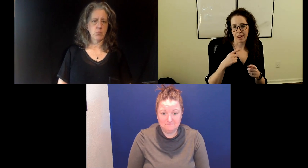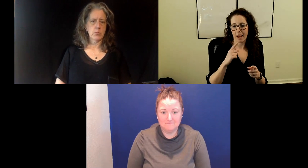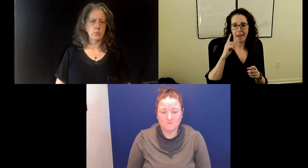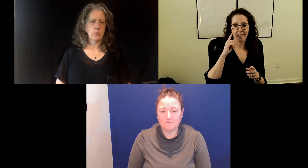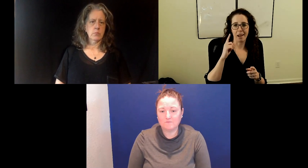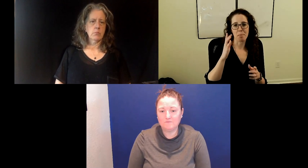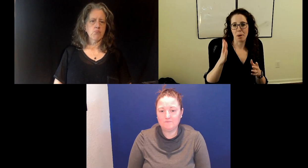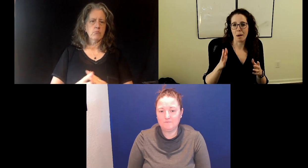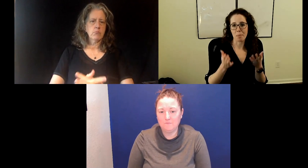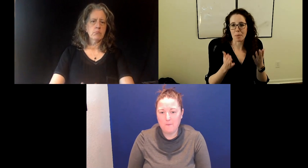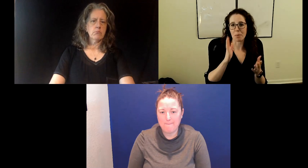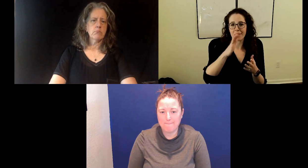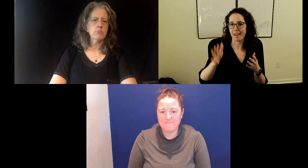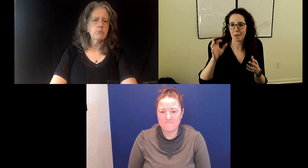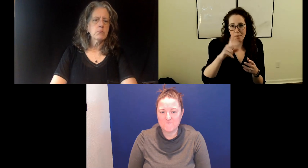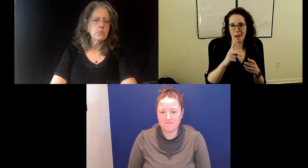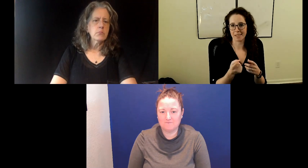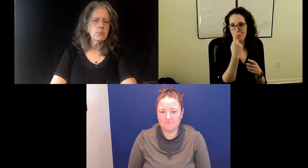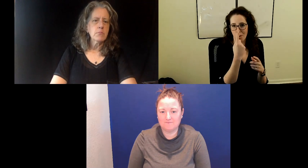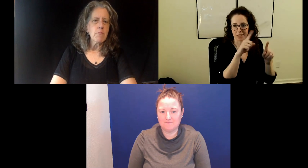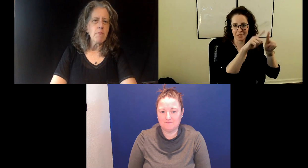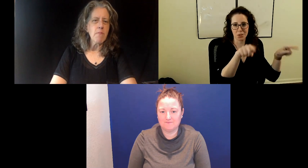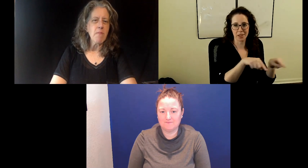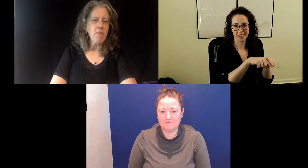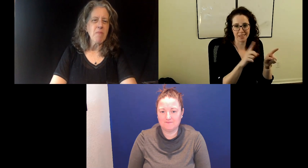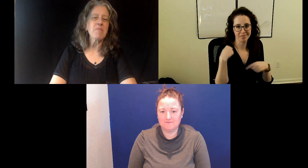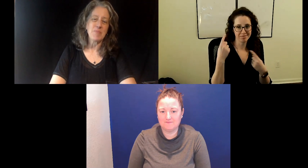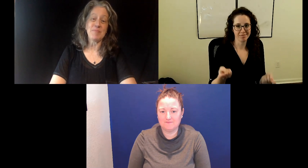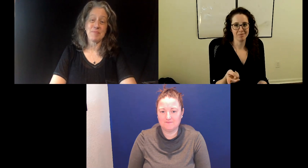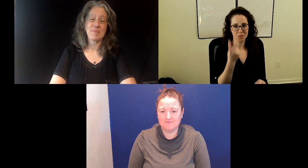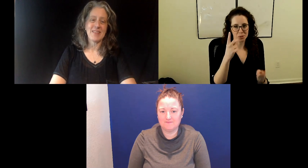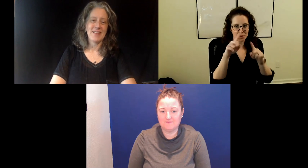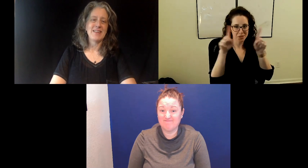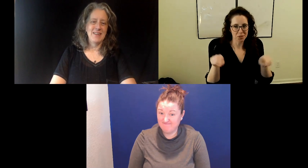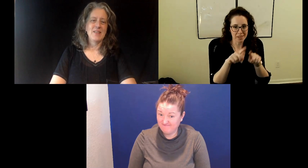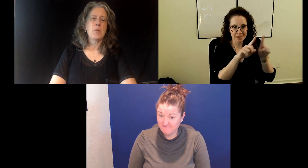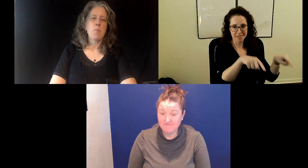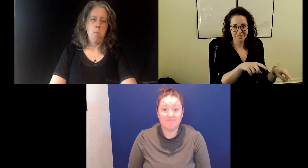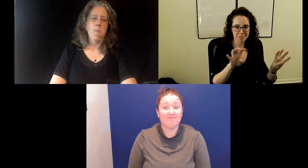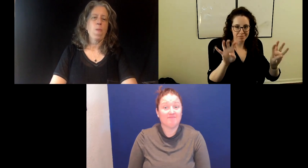um i think probably um i will i've been using one screen